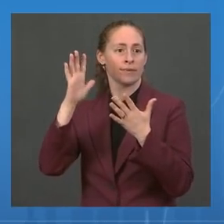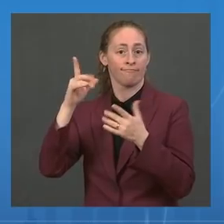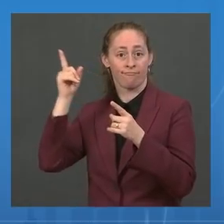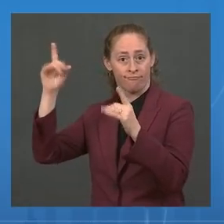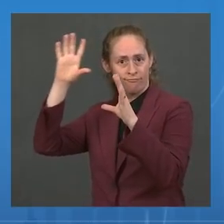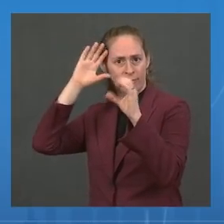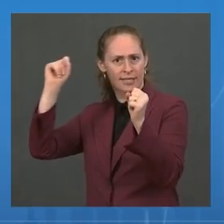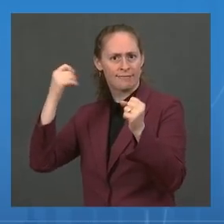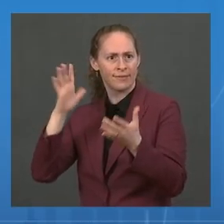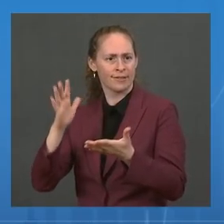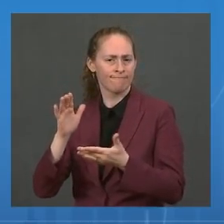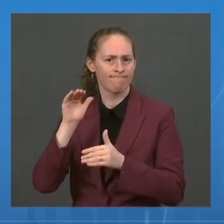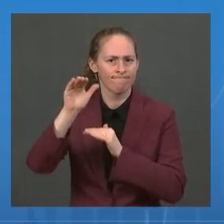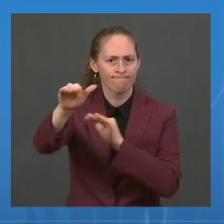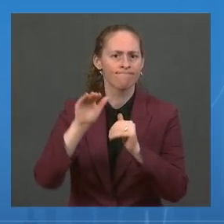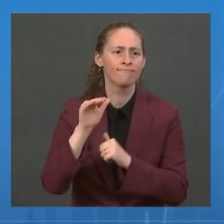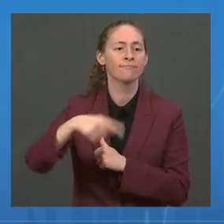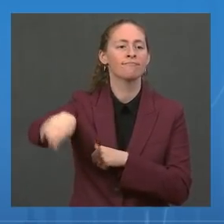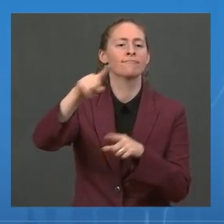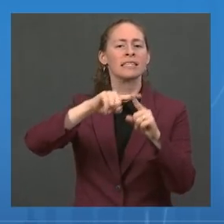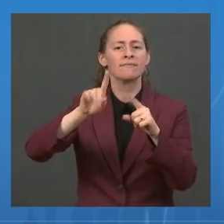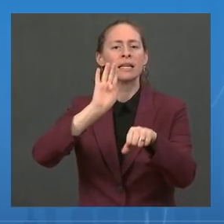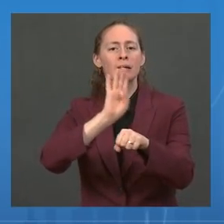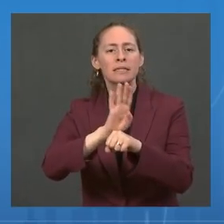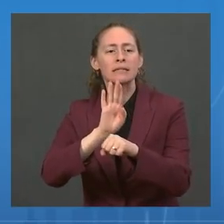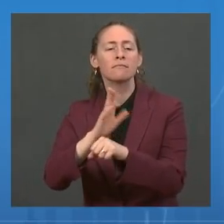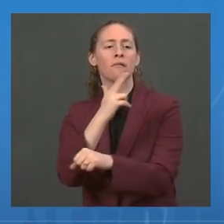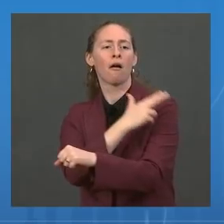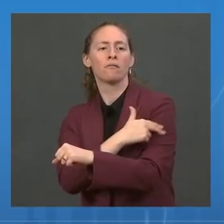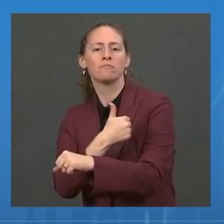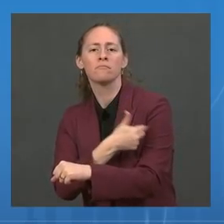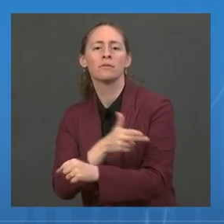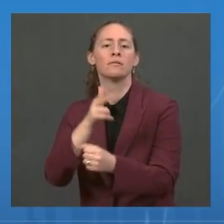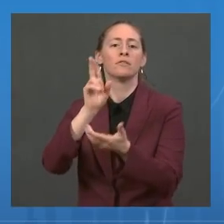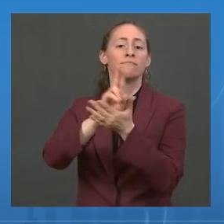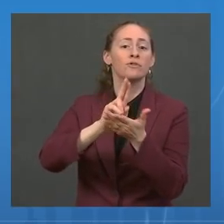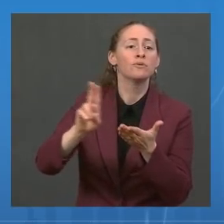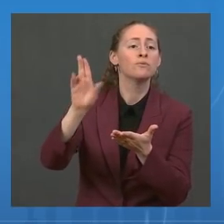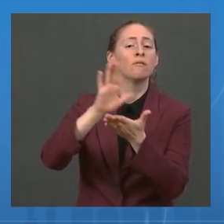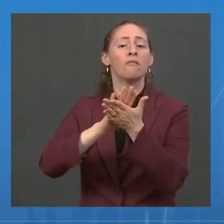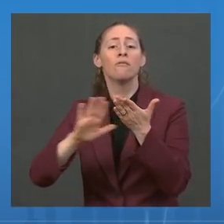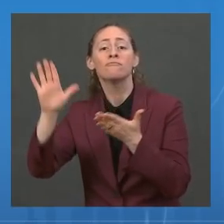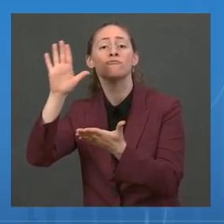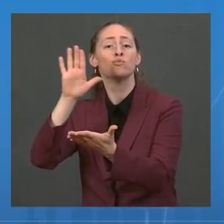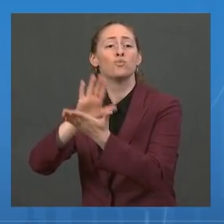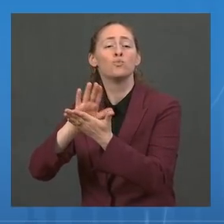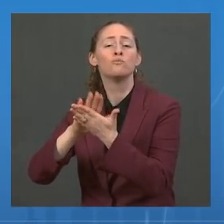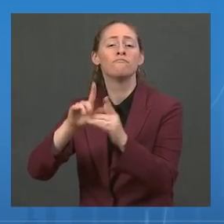healthcare systems, universities and colleges, and other institutions across the country will continue to increase.